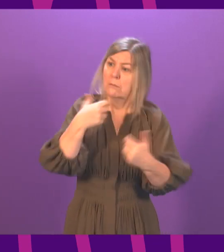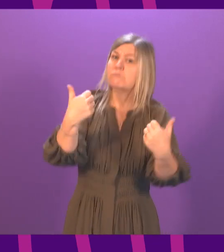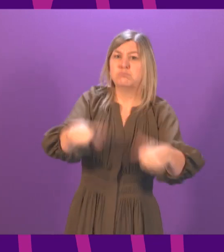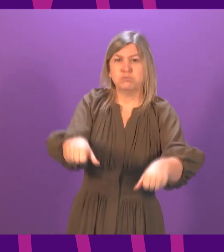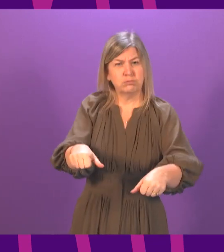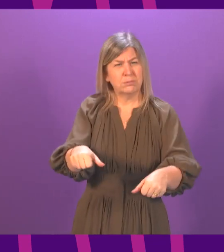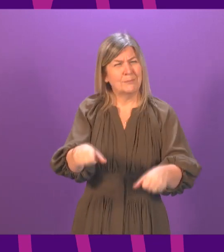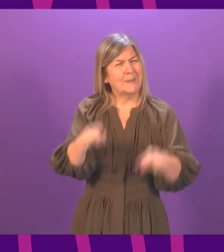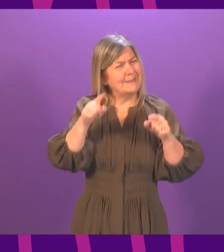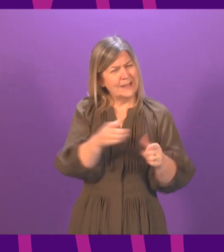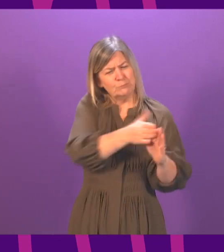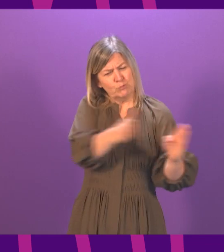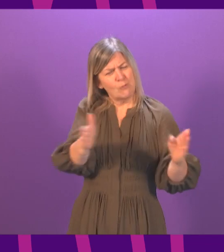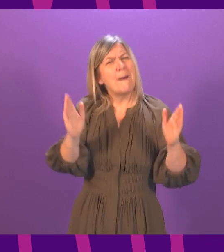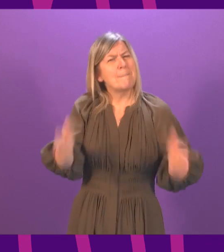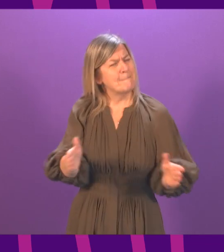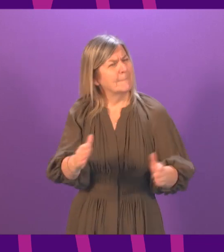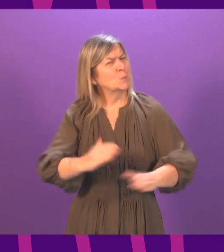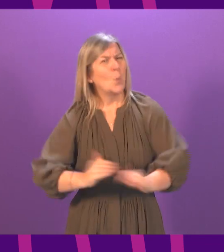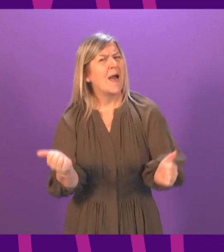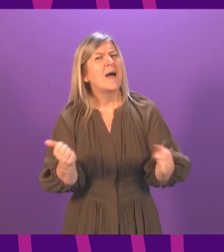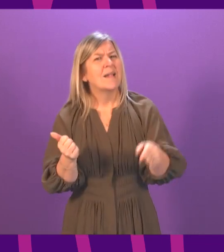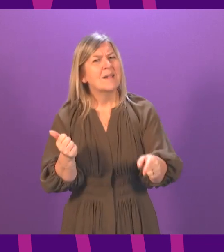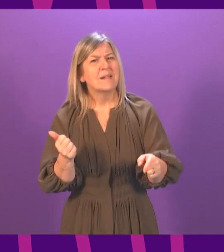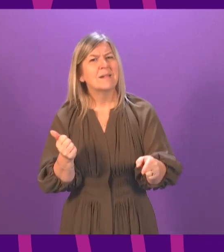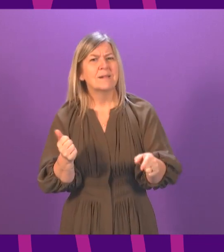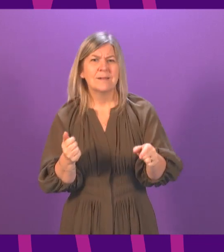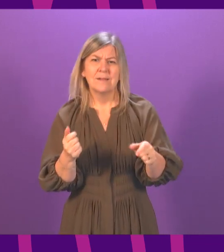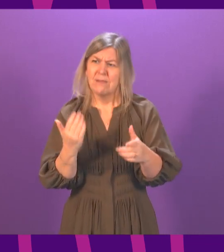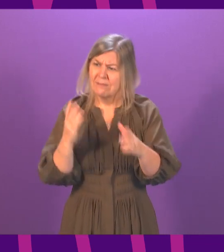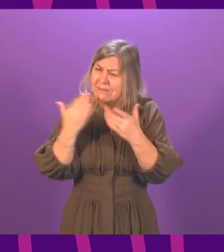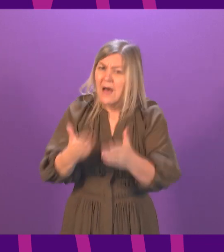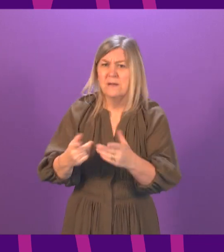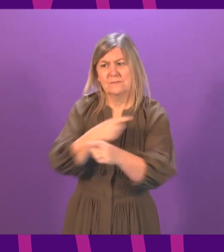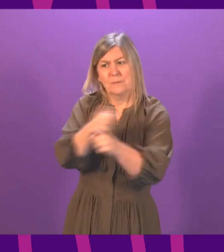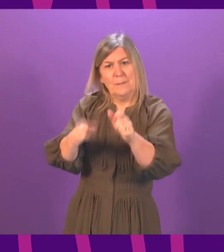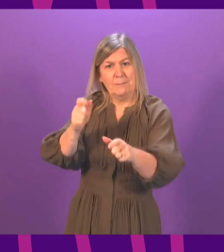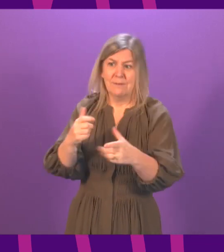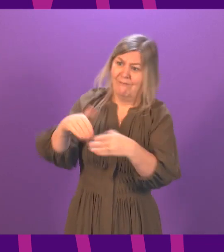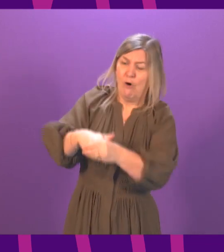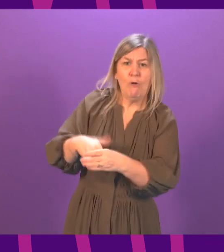well, thanks to the efforts of the people across the country who work hard to ensure that it does. Ruth Davidson: